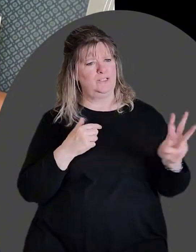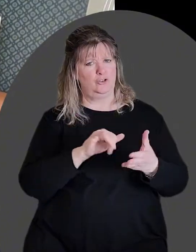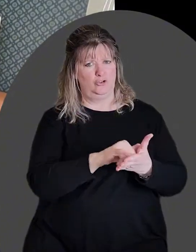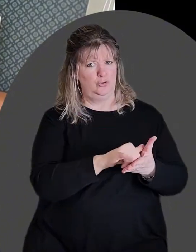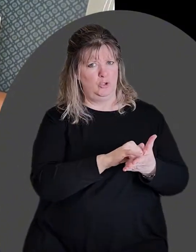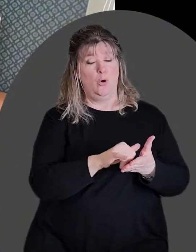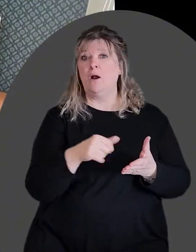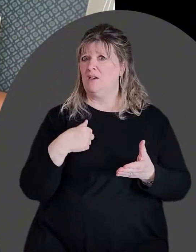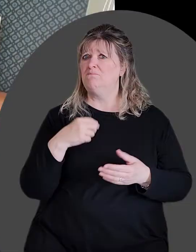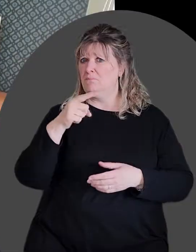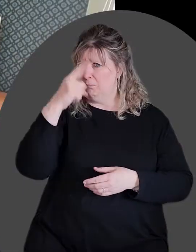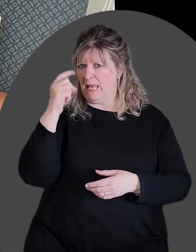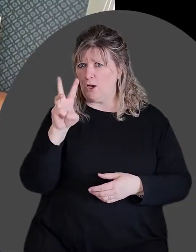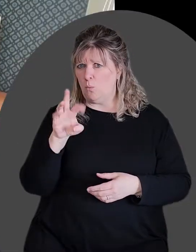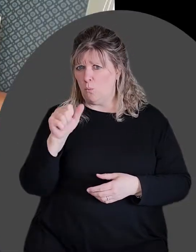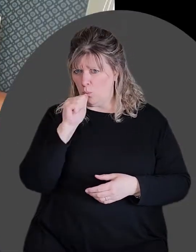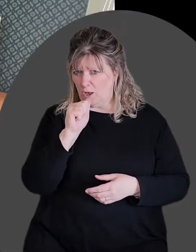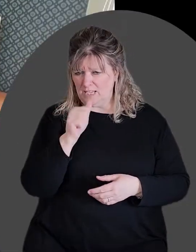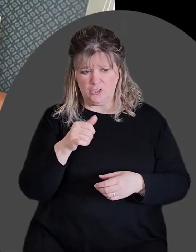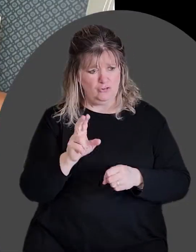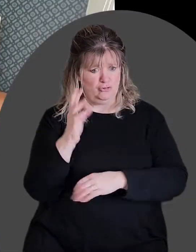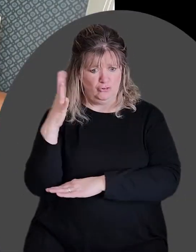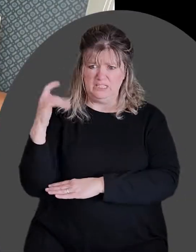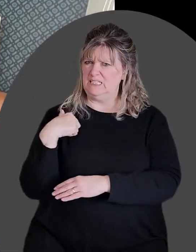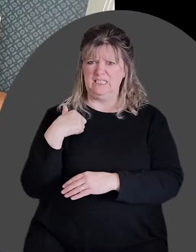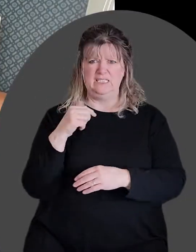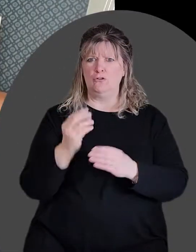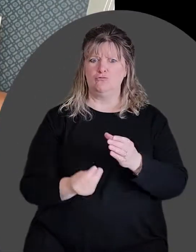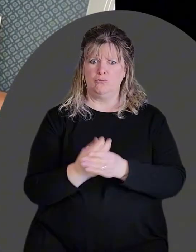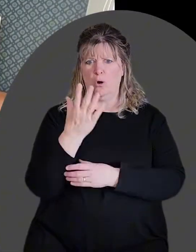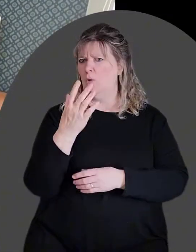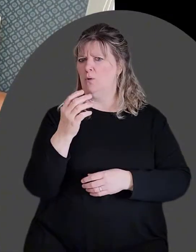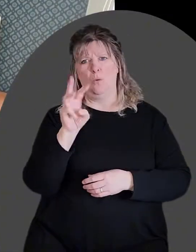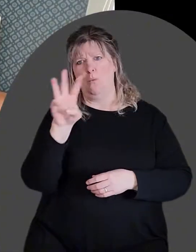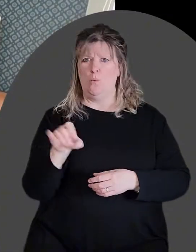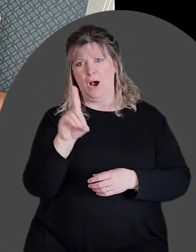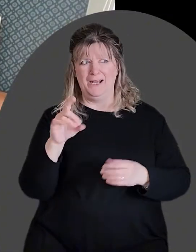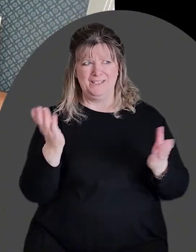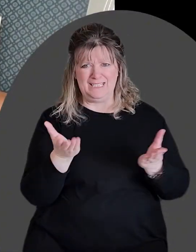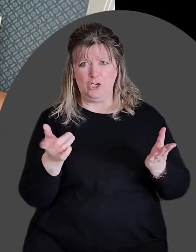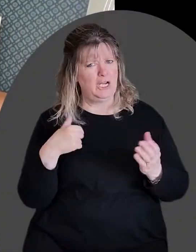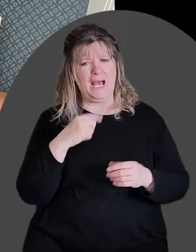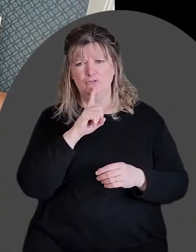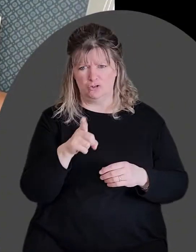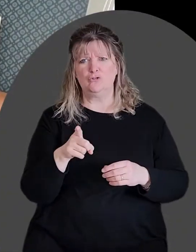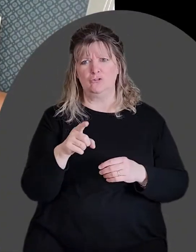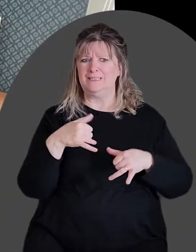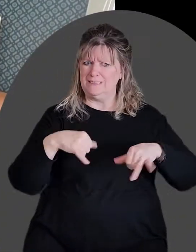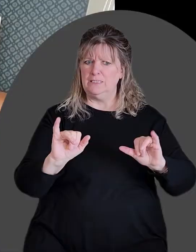and black walnut trees grow wild here and I'm sure that they were growing well